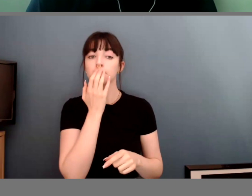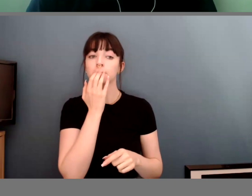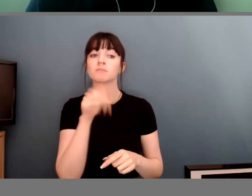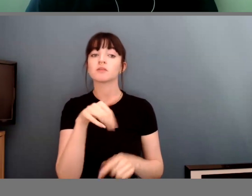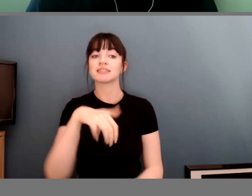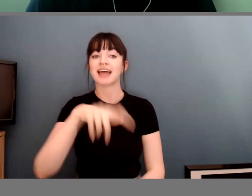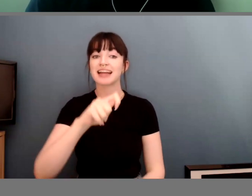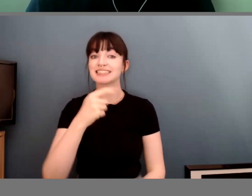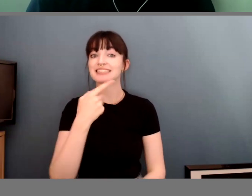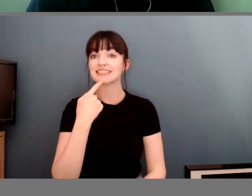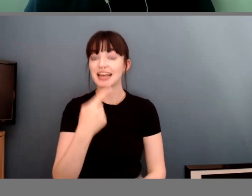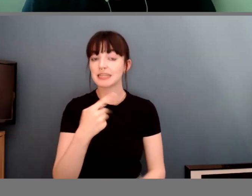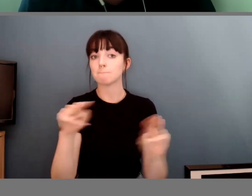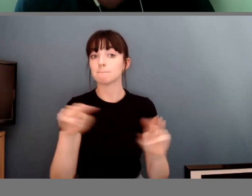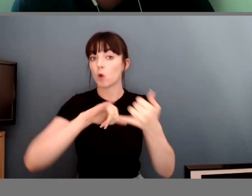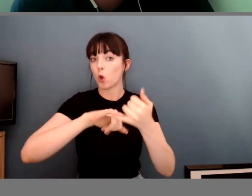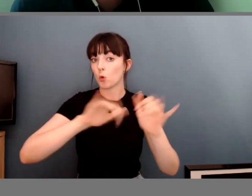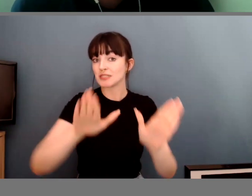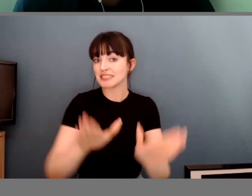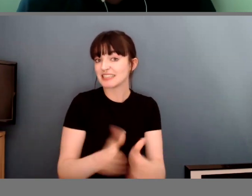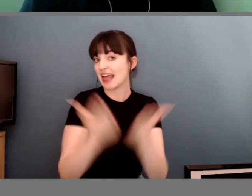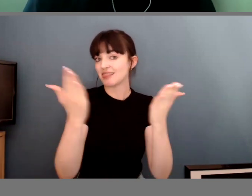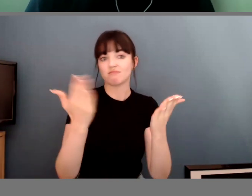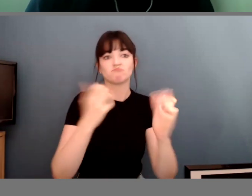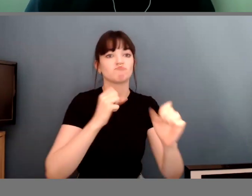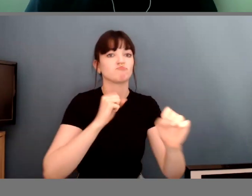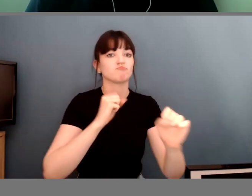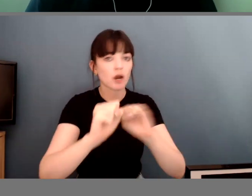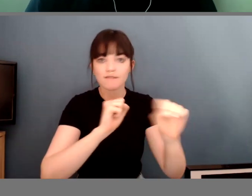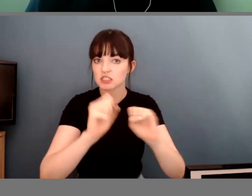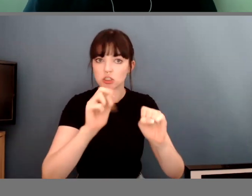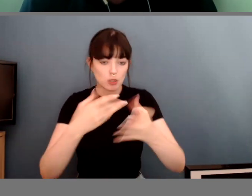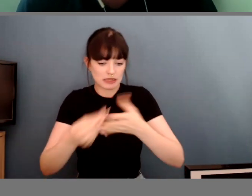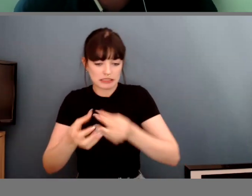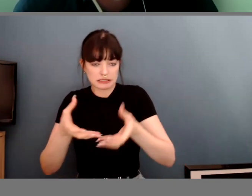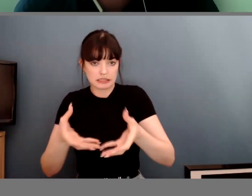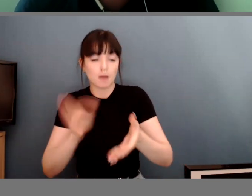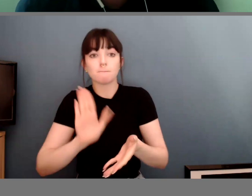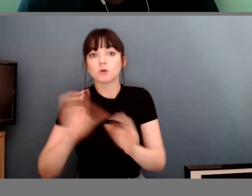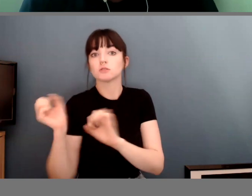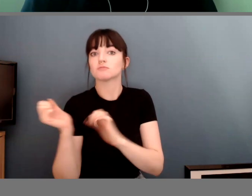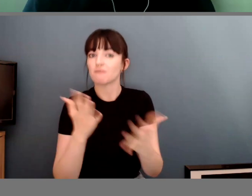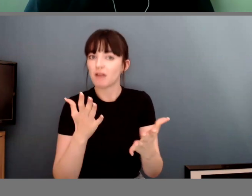services must provide reasonable accommodation or special treatment or facilities where without